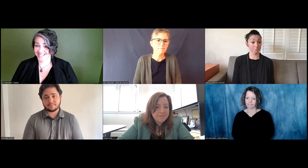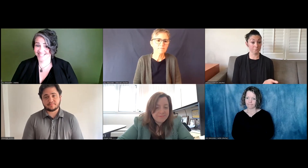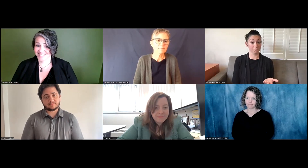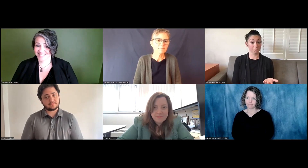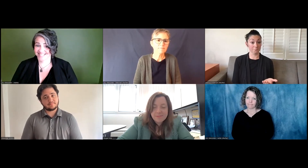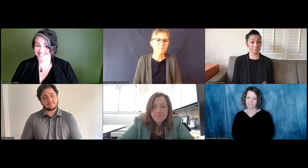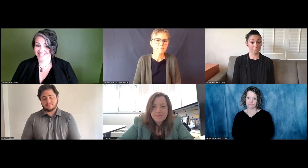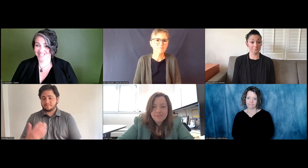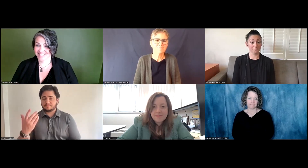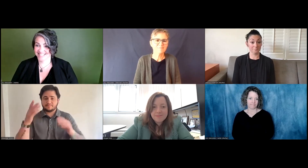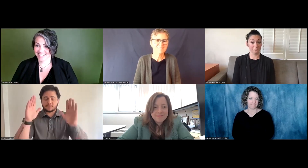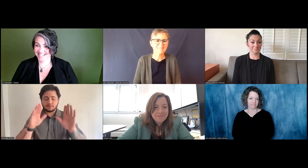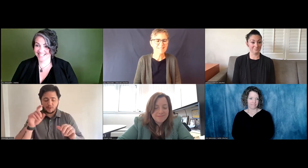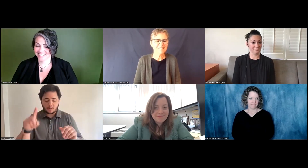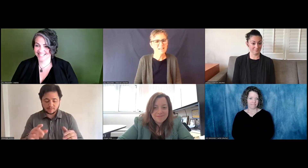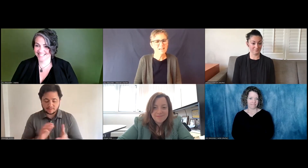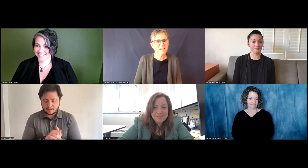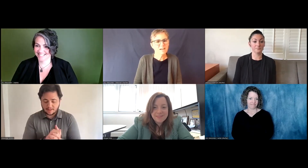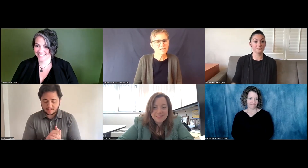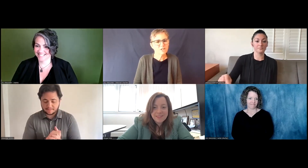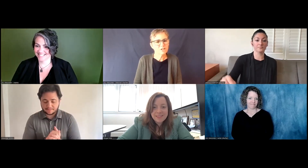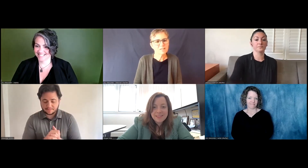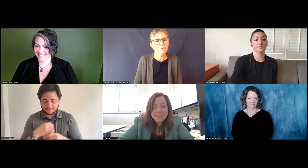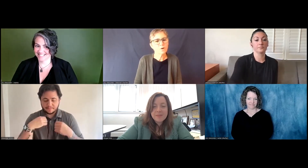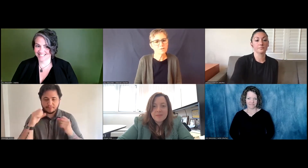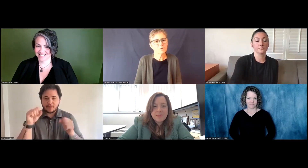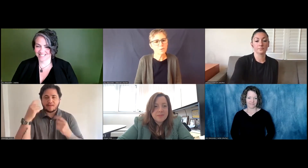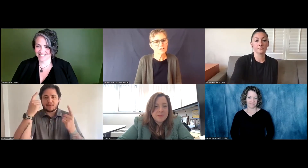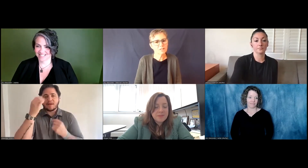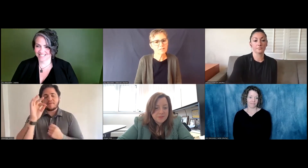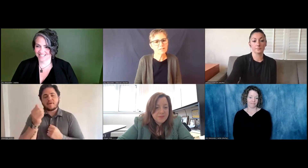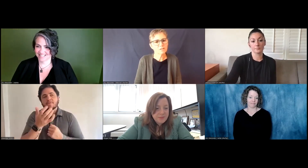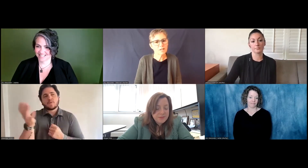Alex, do you want to take it? Sure, it's a wonderful question. It's a great